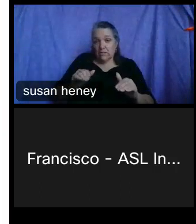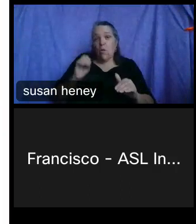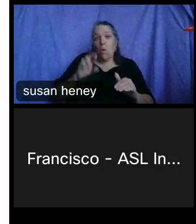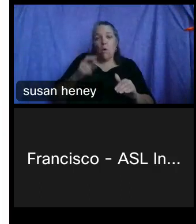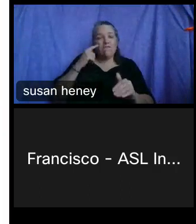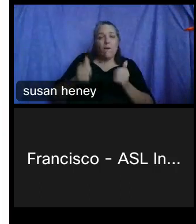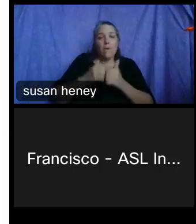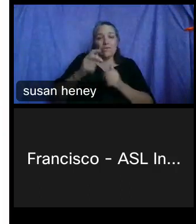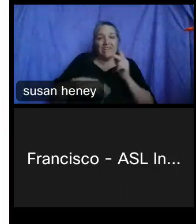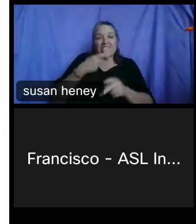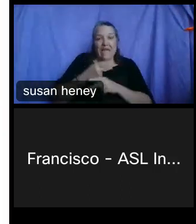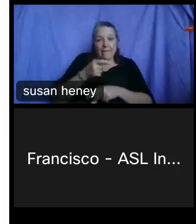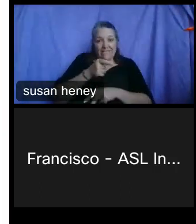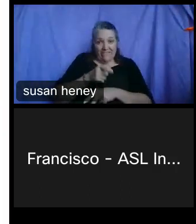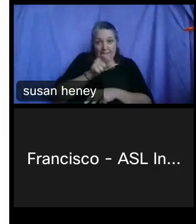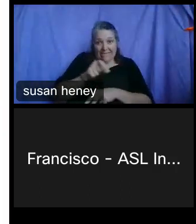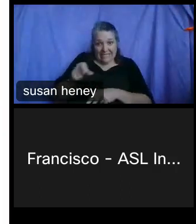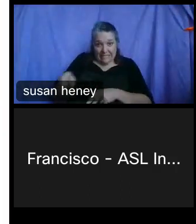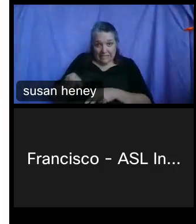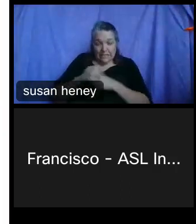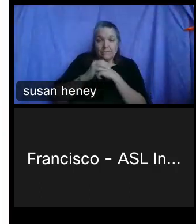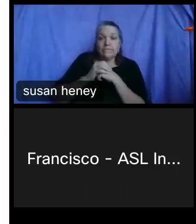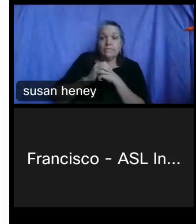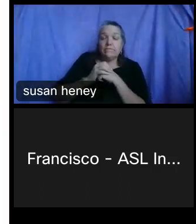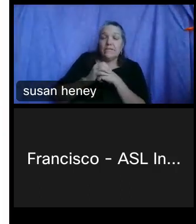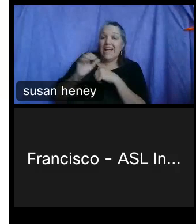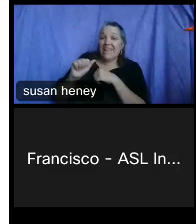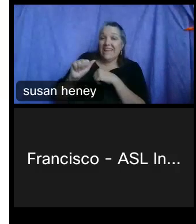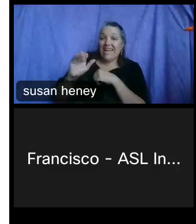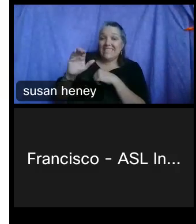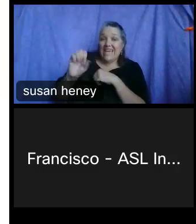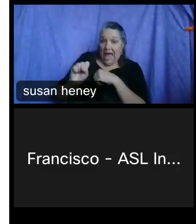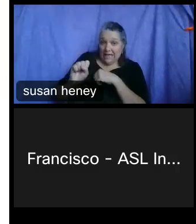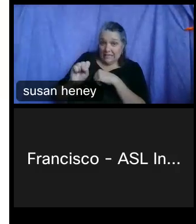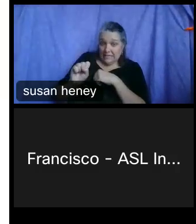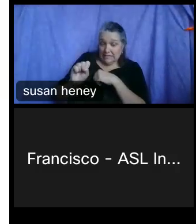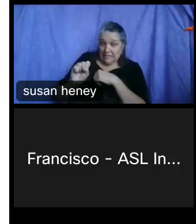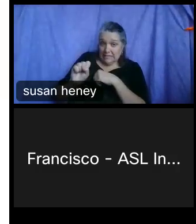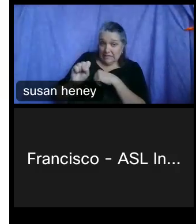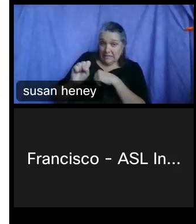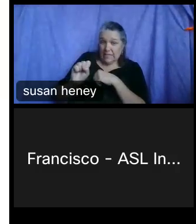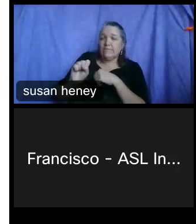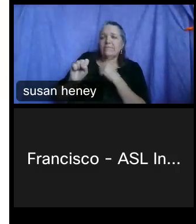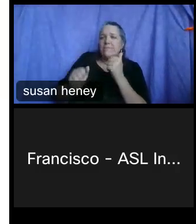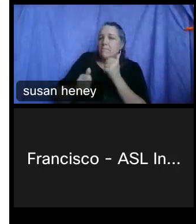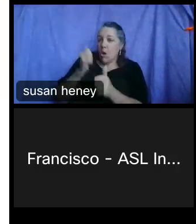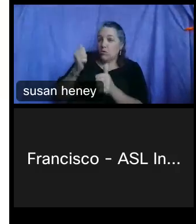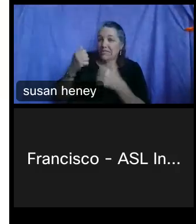different types of puzzle pieces. The ACS data are most commonly needed at the state, county, place,